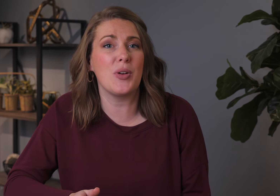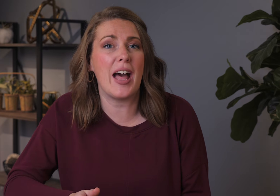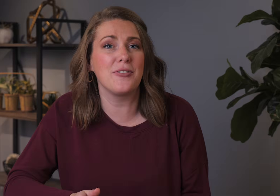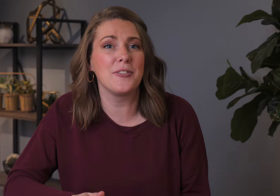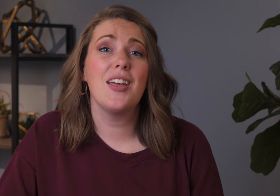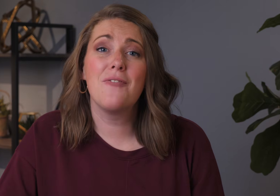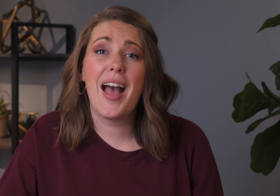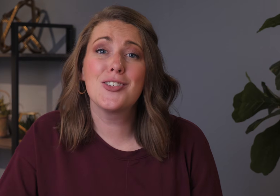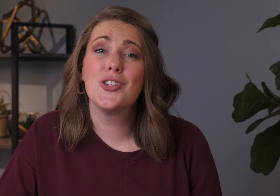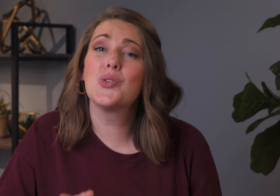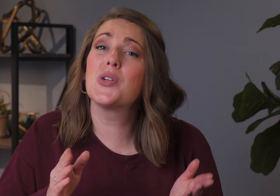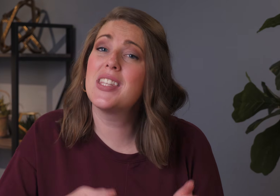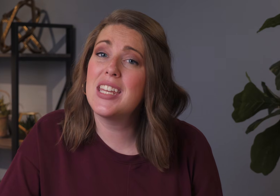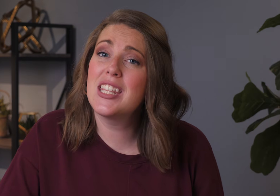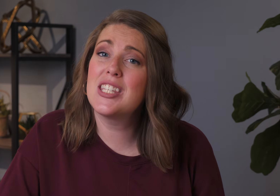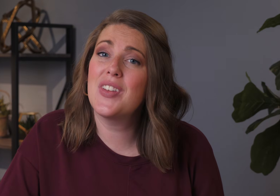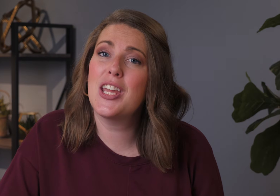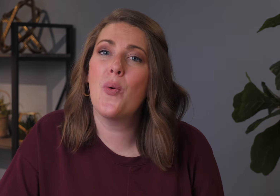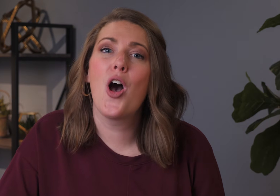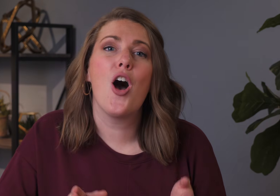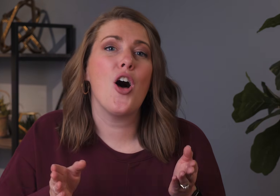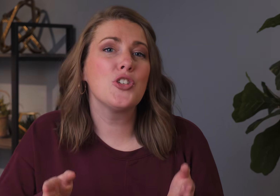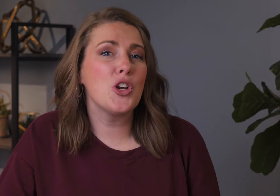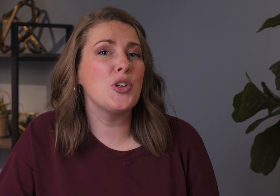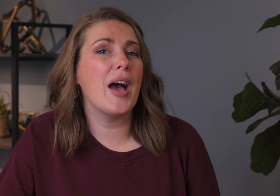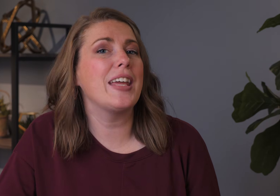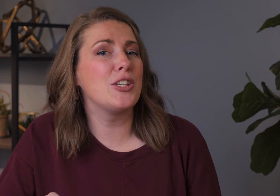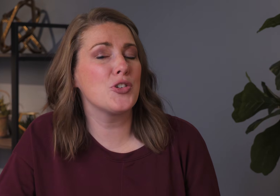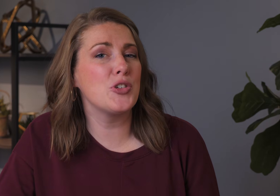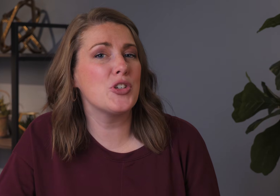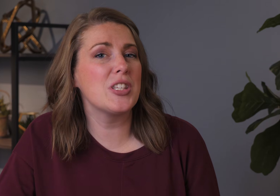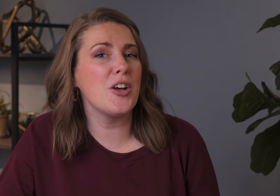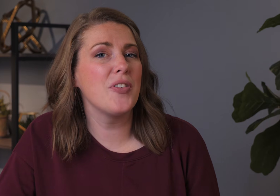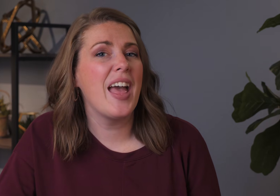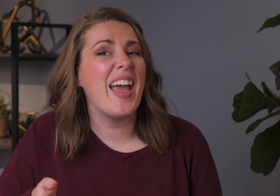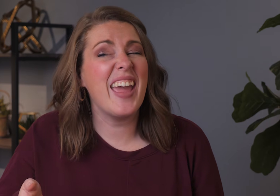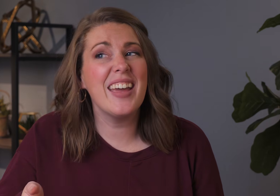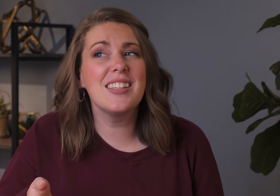you'll have. In fact towards the end of this video I'll show you how to introduce yourself, and